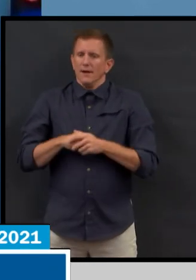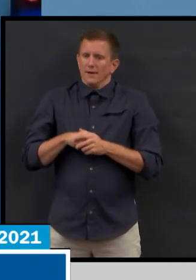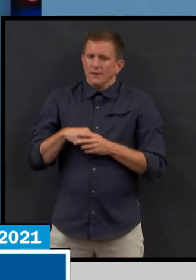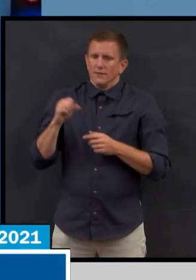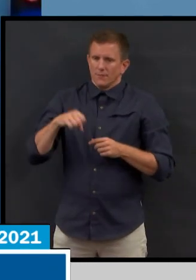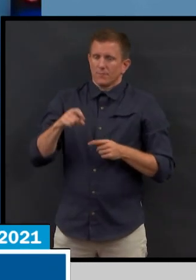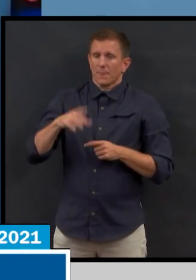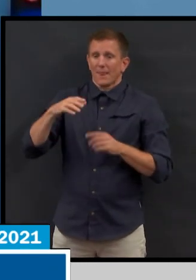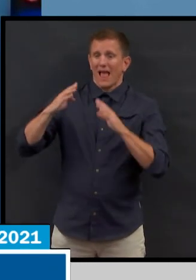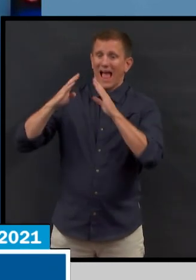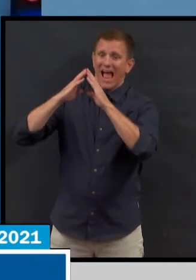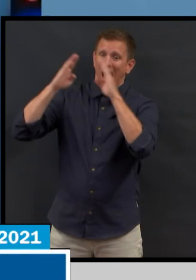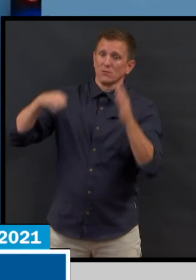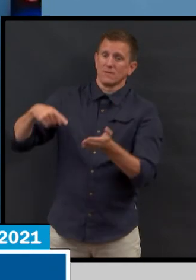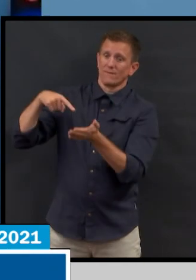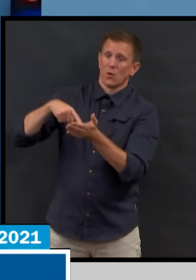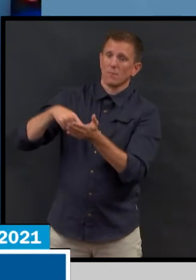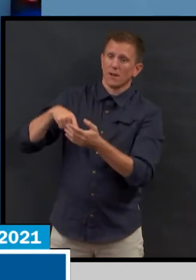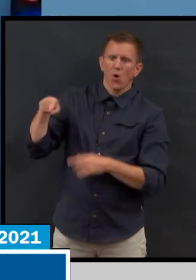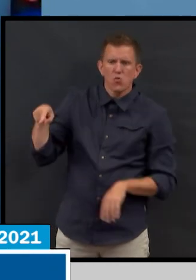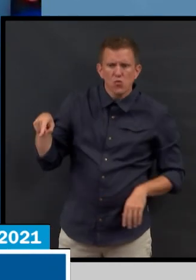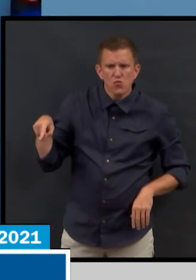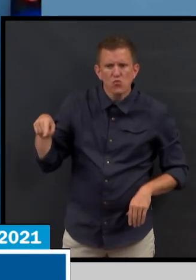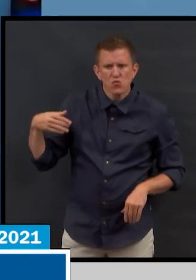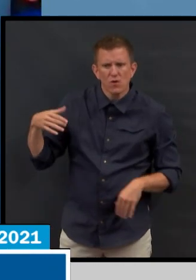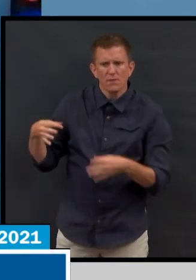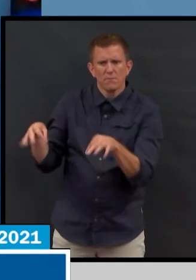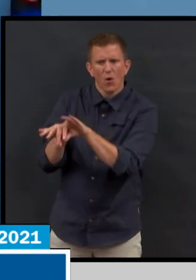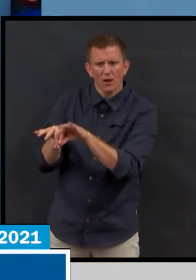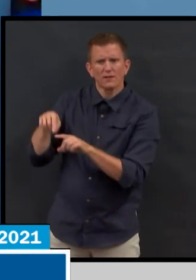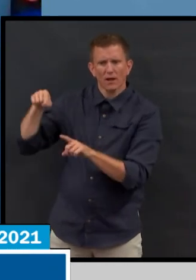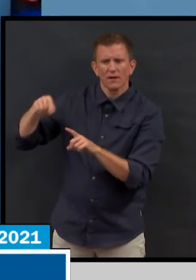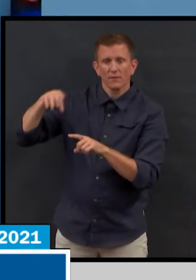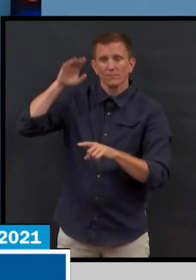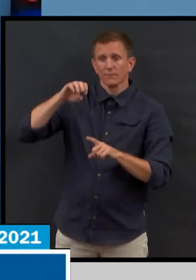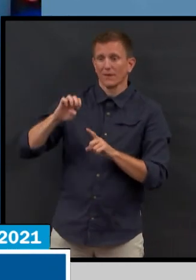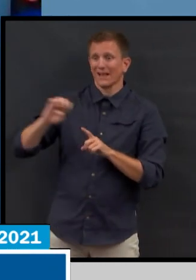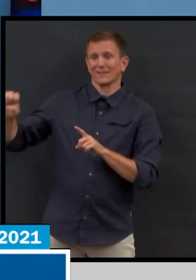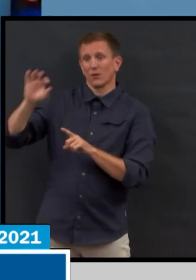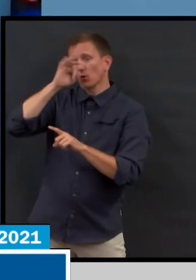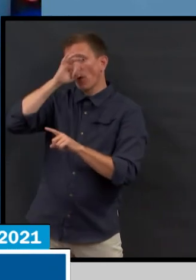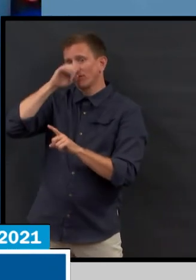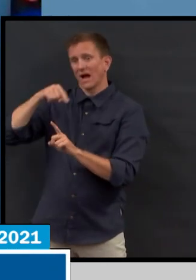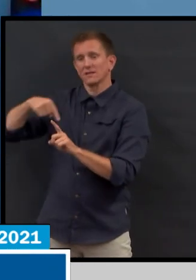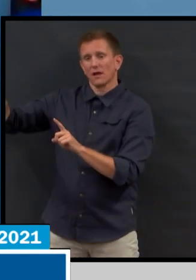if you're not familiar with what's happening on east colfax with pts so pt's has been uh you know